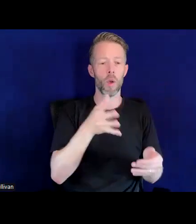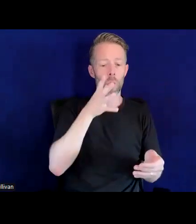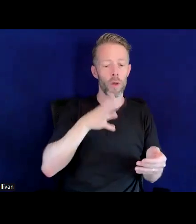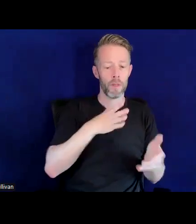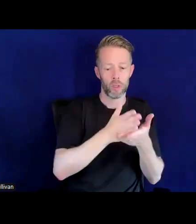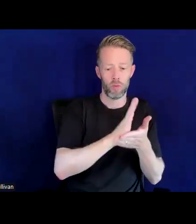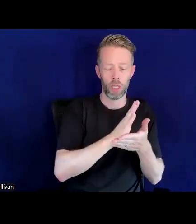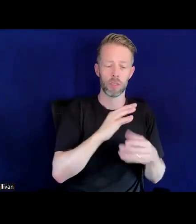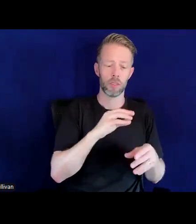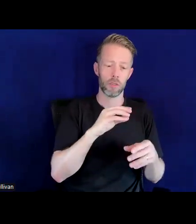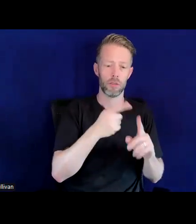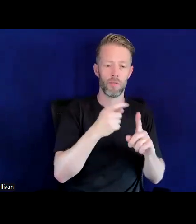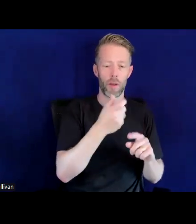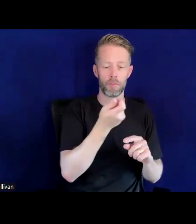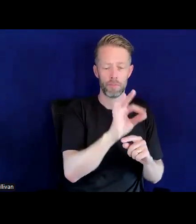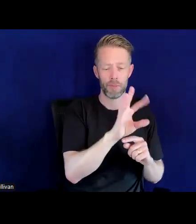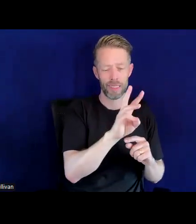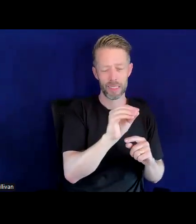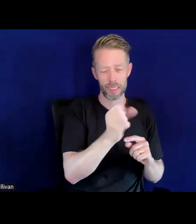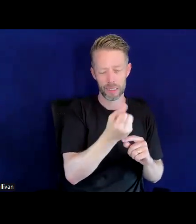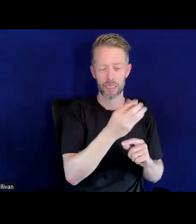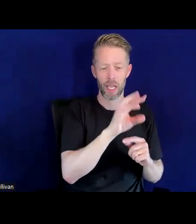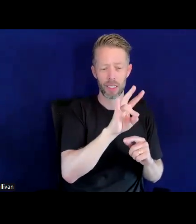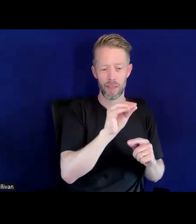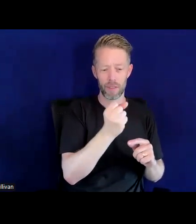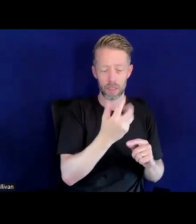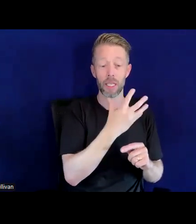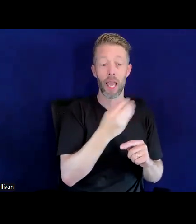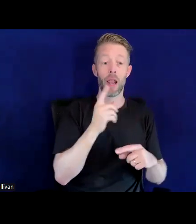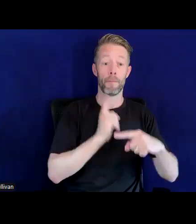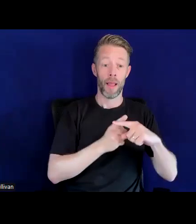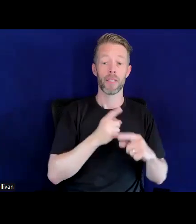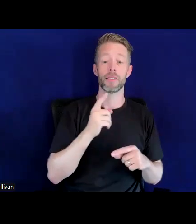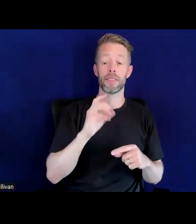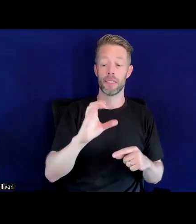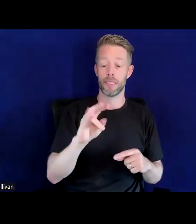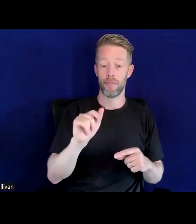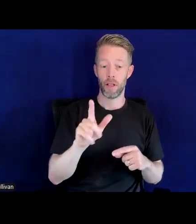the '60s, in the '70s, as well as the civil rights in the '50s